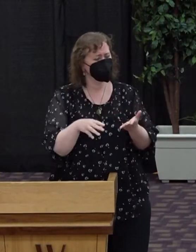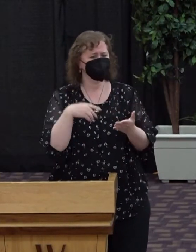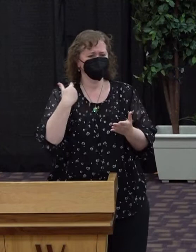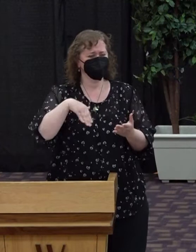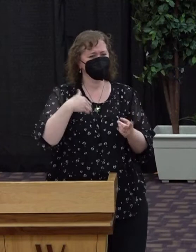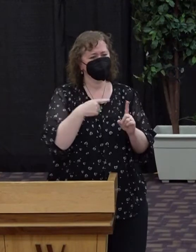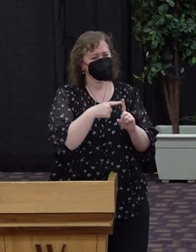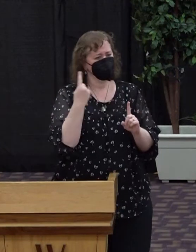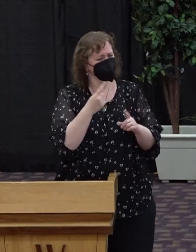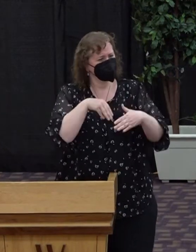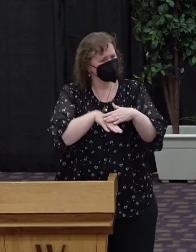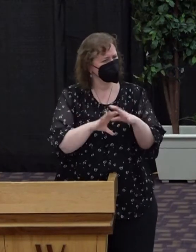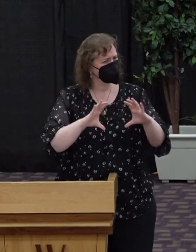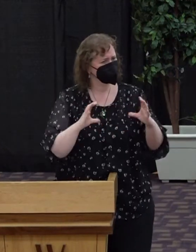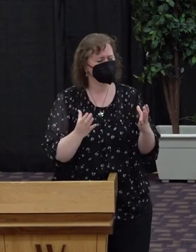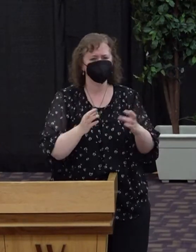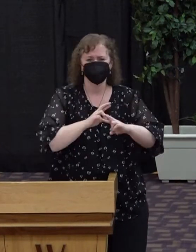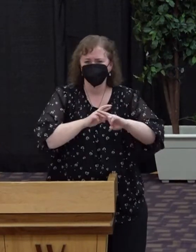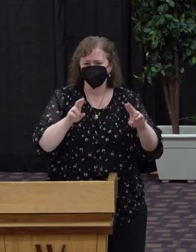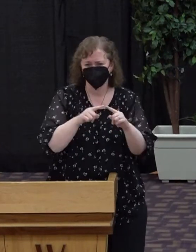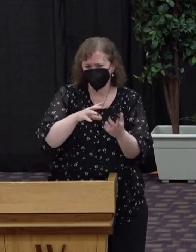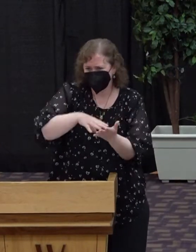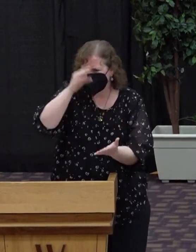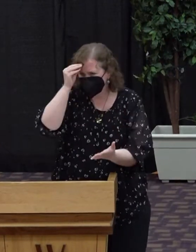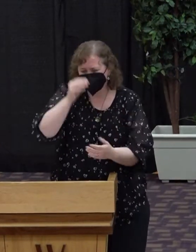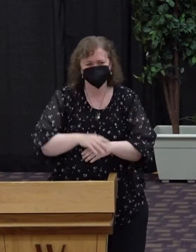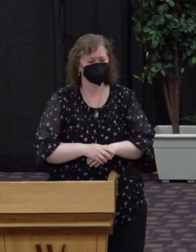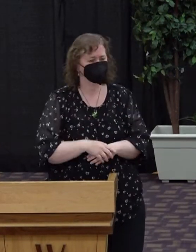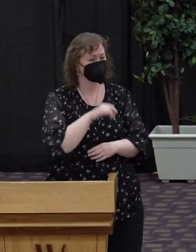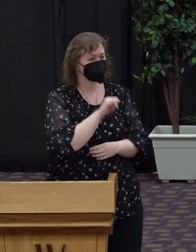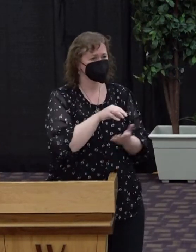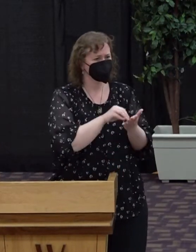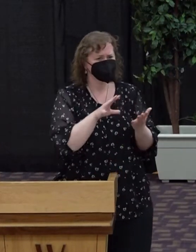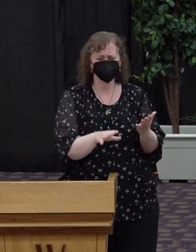And this student was chosen because they come into class ready to learn.